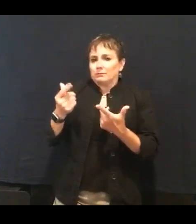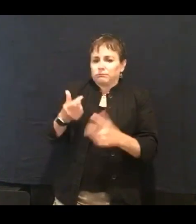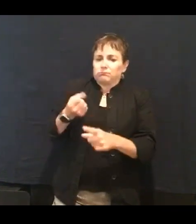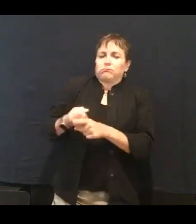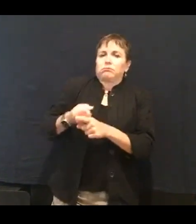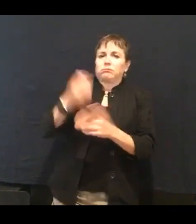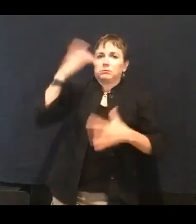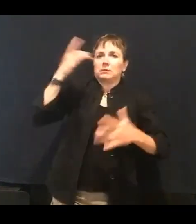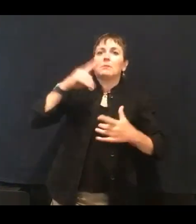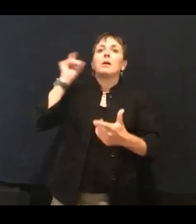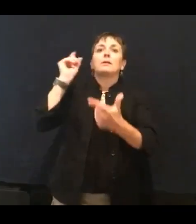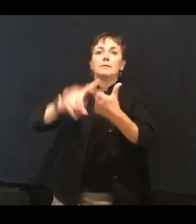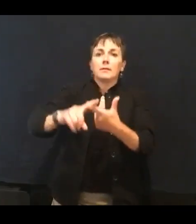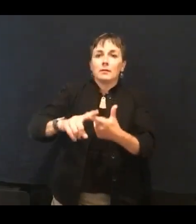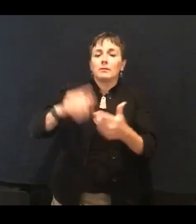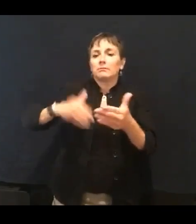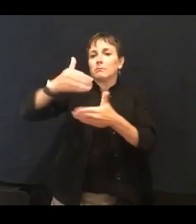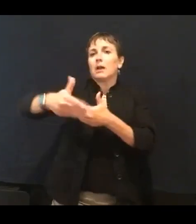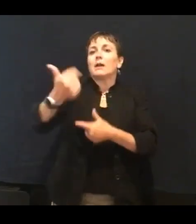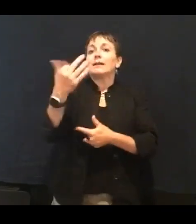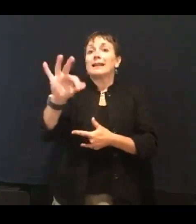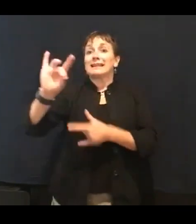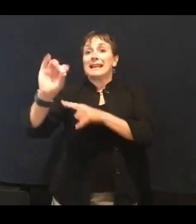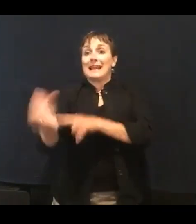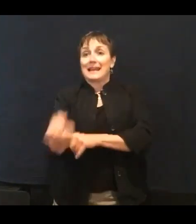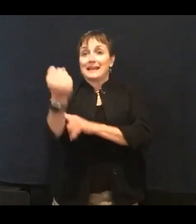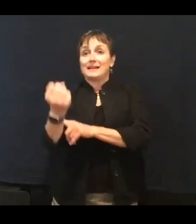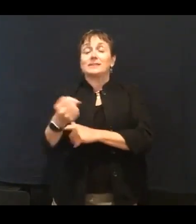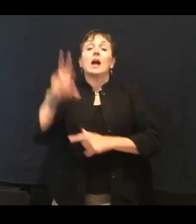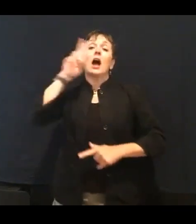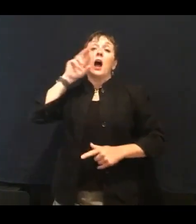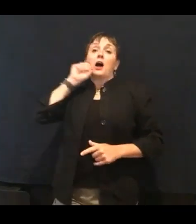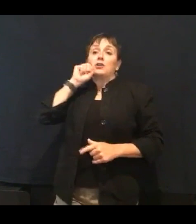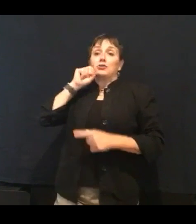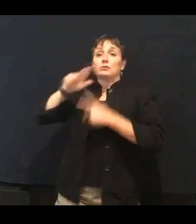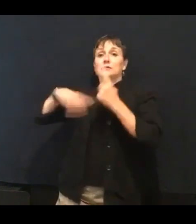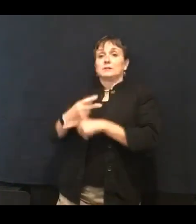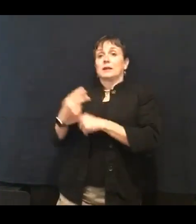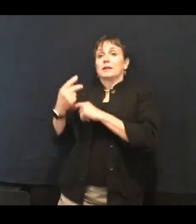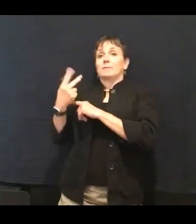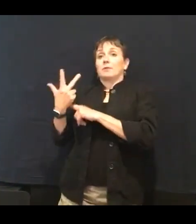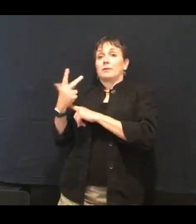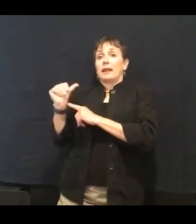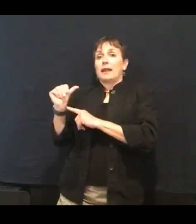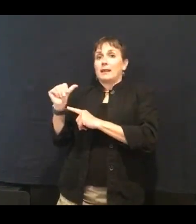And Usher 3A, the mutation I have, was only discovered in the late 1990s,